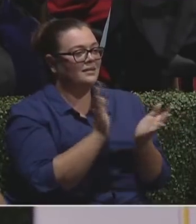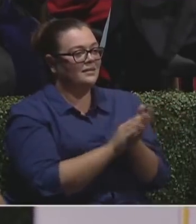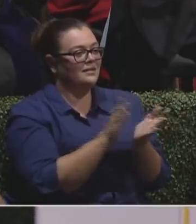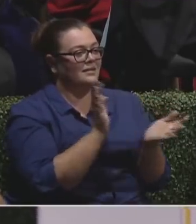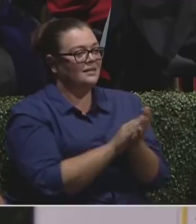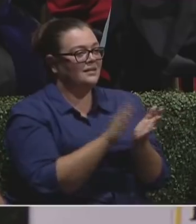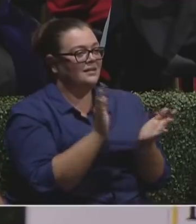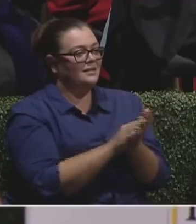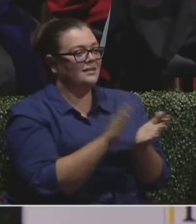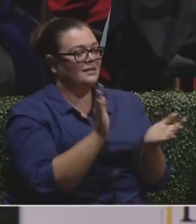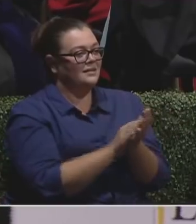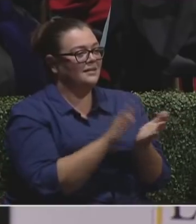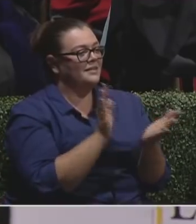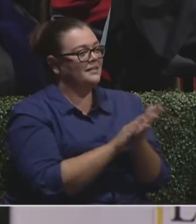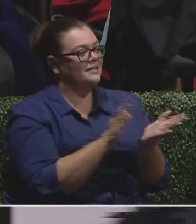GRADUATES, YOU CAN NOW MOVE YOUR TASSEL.